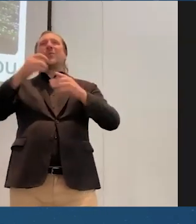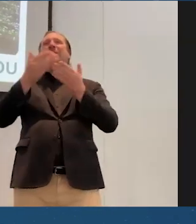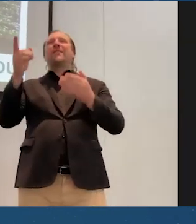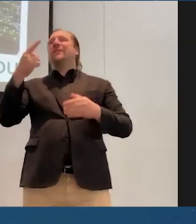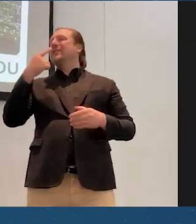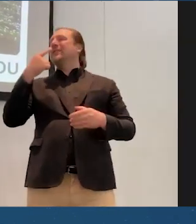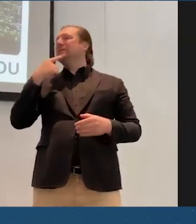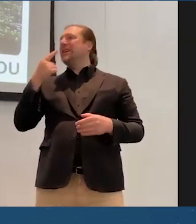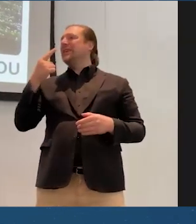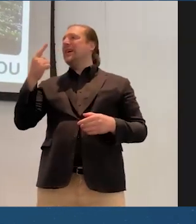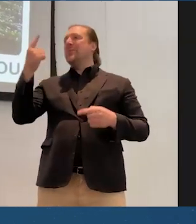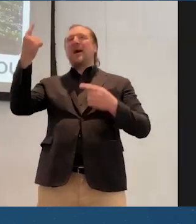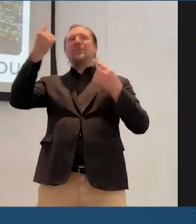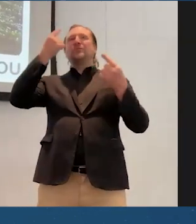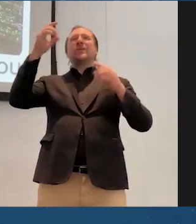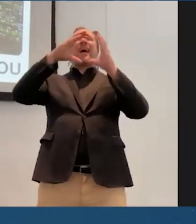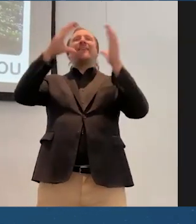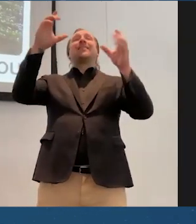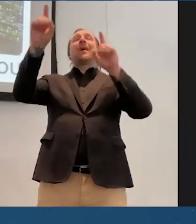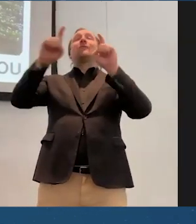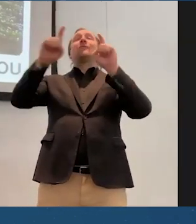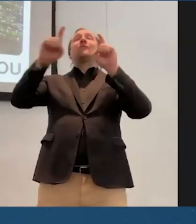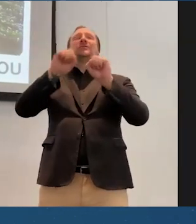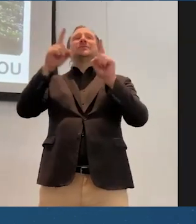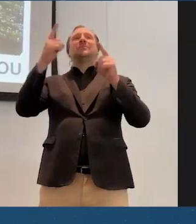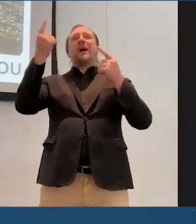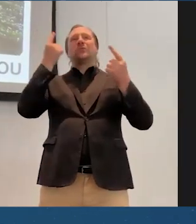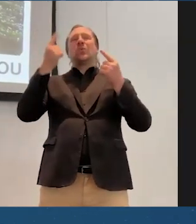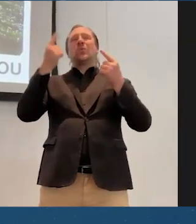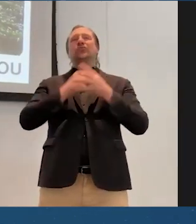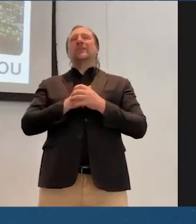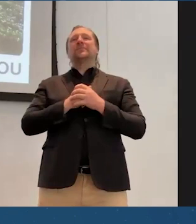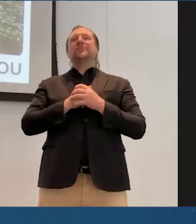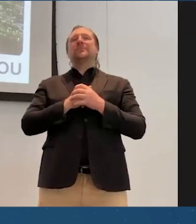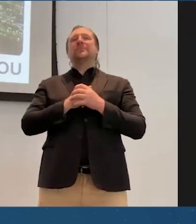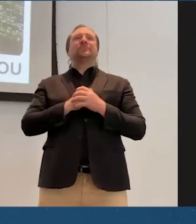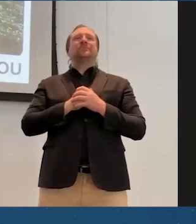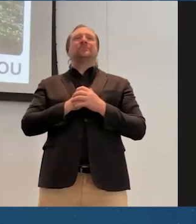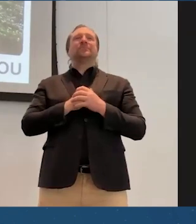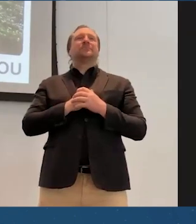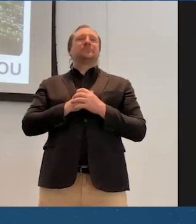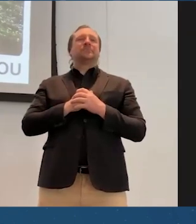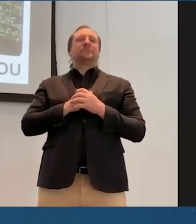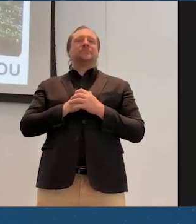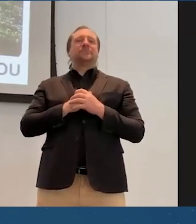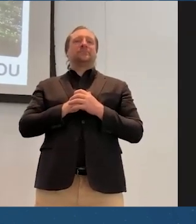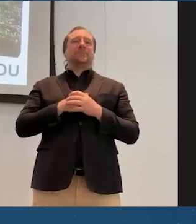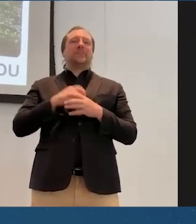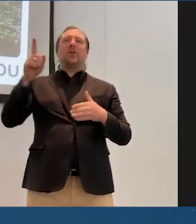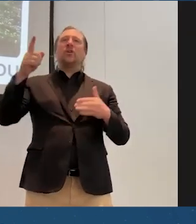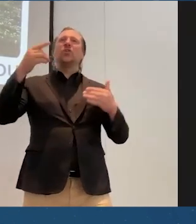I was wondering-- I have lots of questions. But I was wondering, do you have any insights